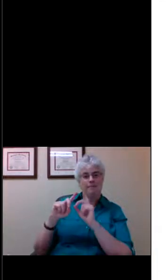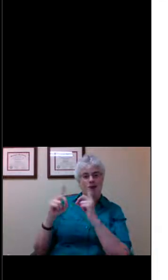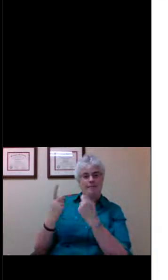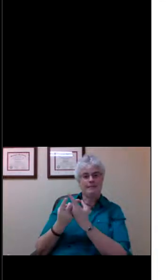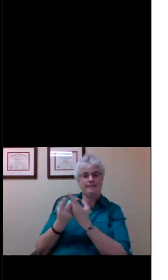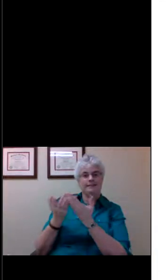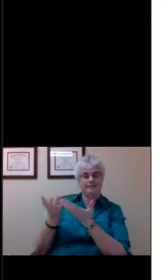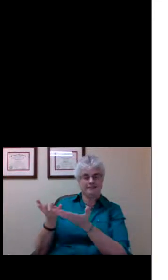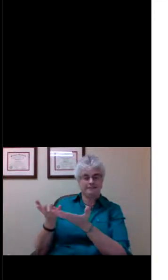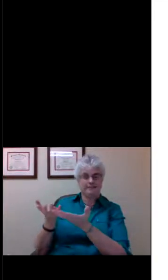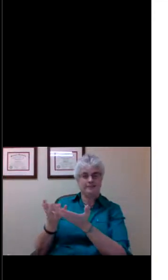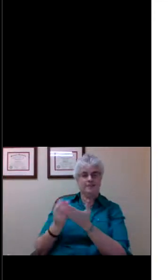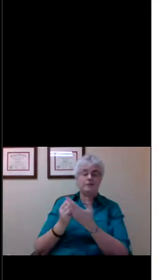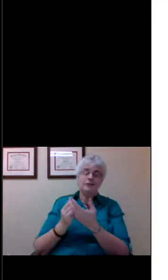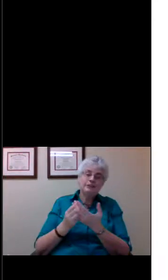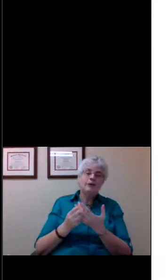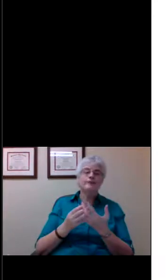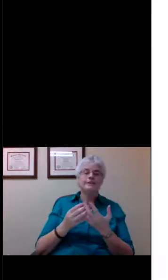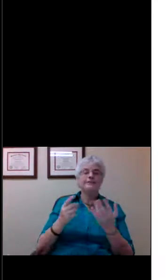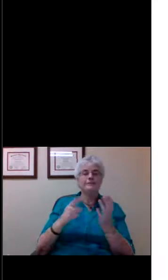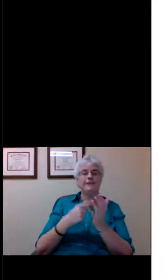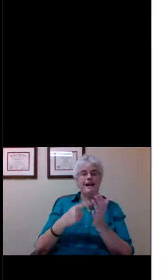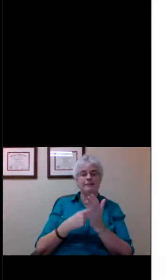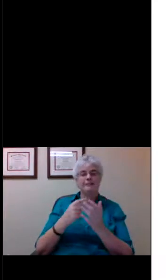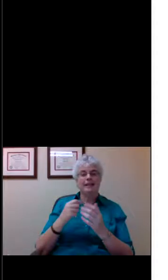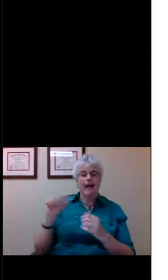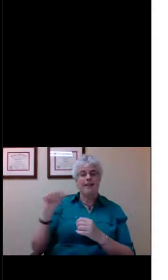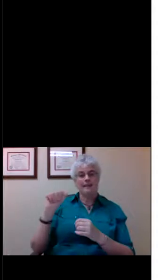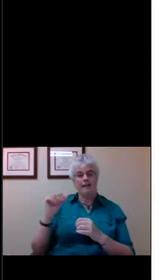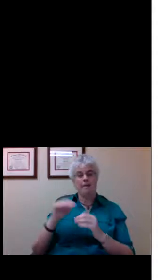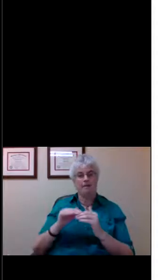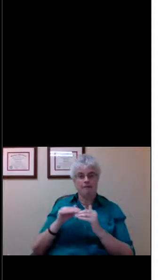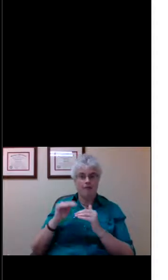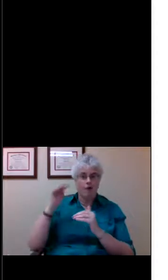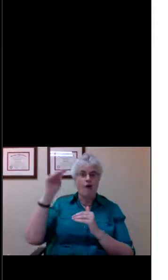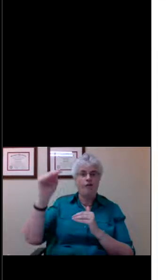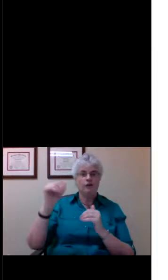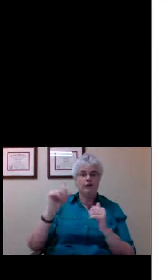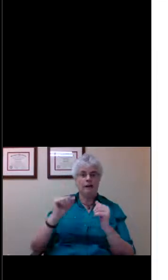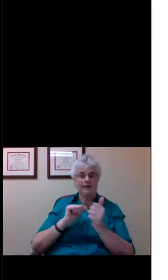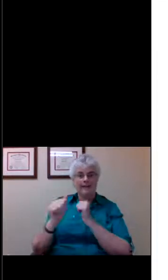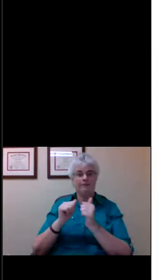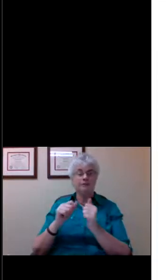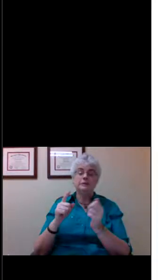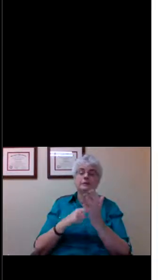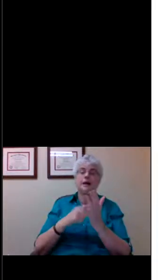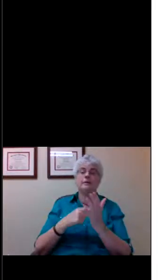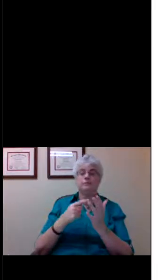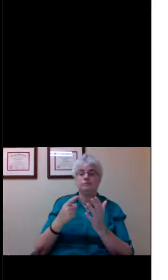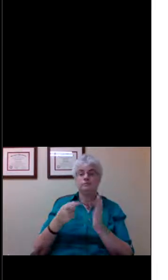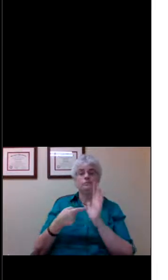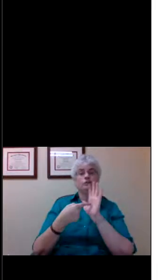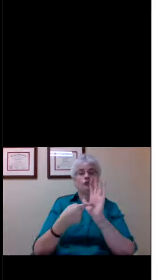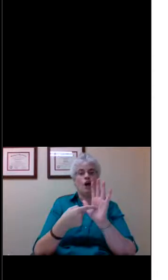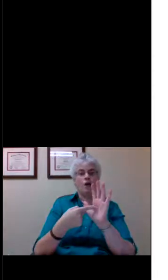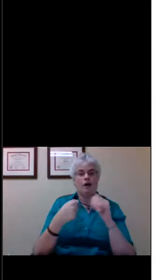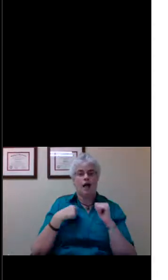athletics department because there are times when athletics can be overly